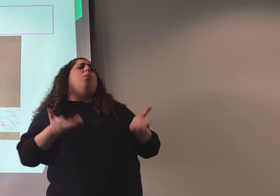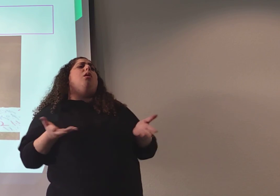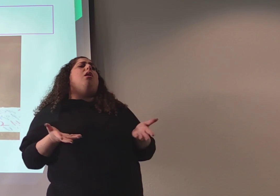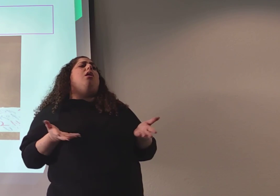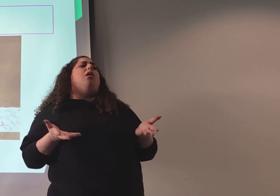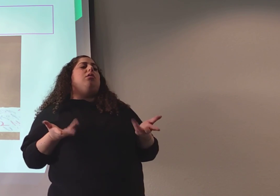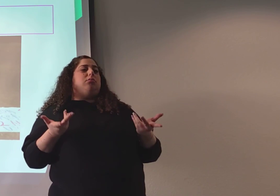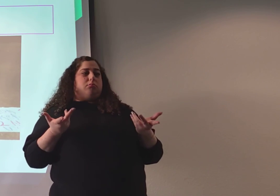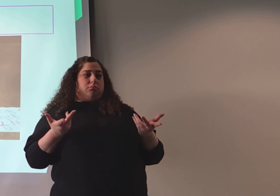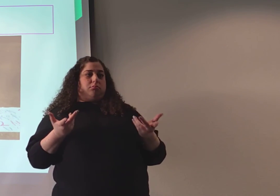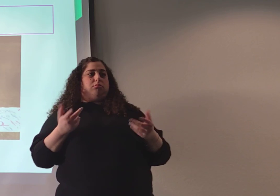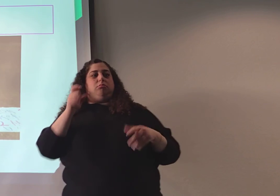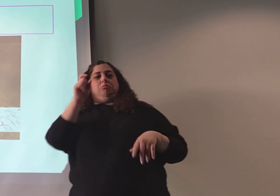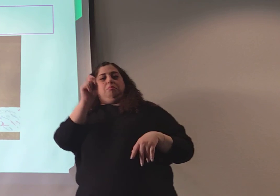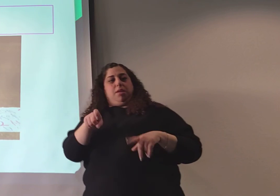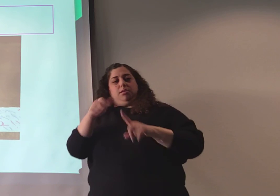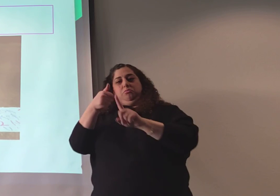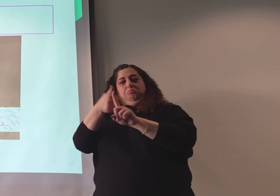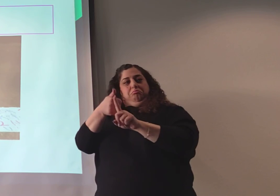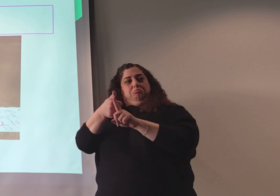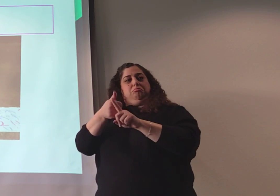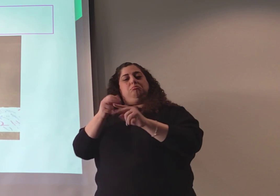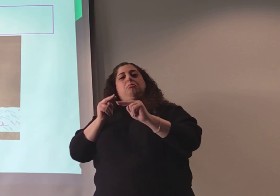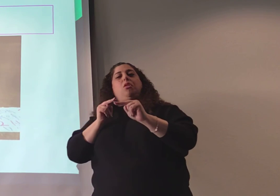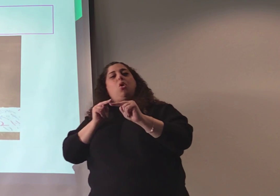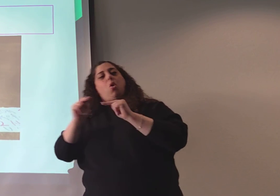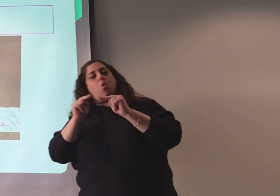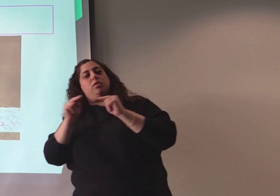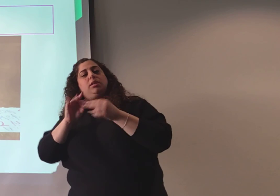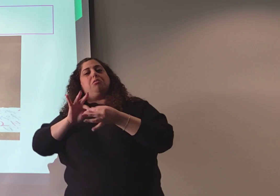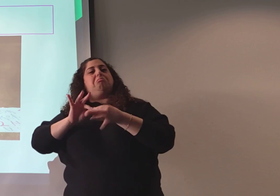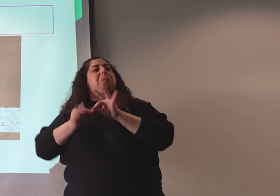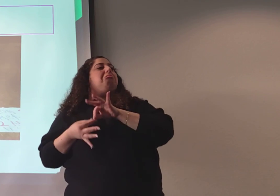It has to be sort of evaluated under the circumstances.